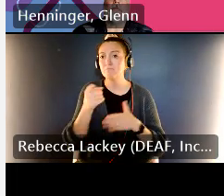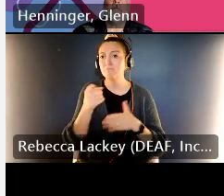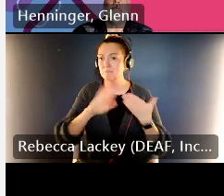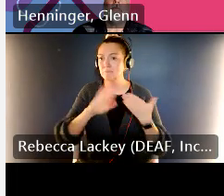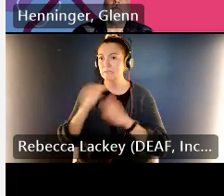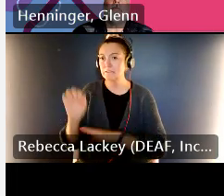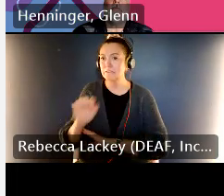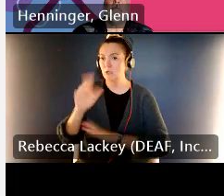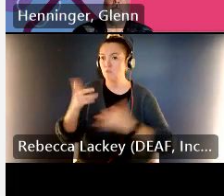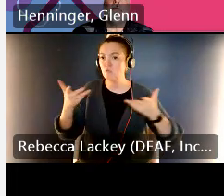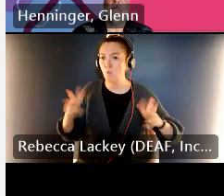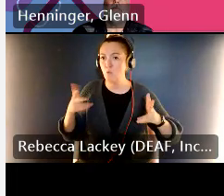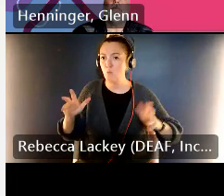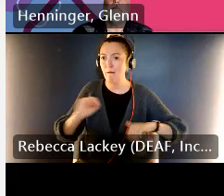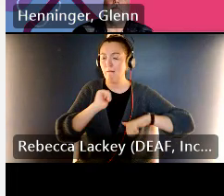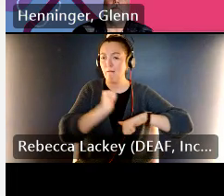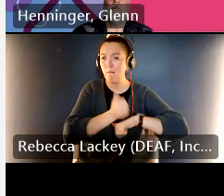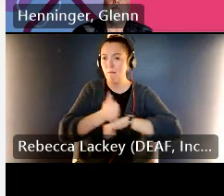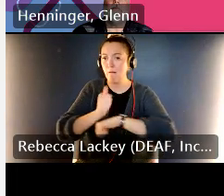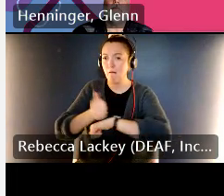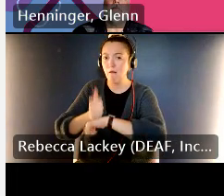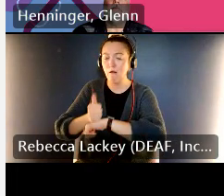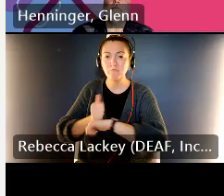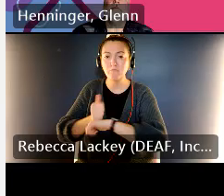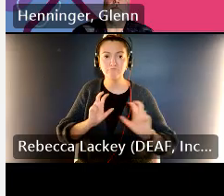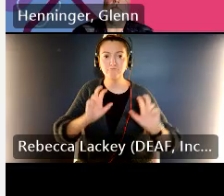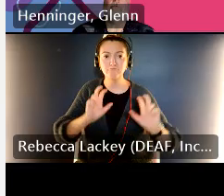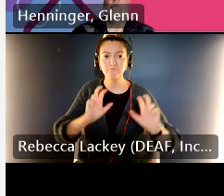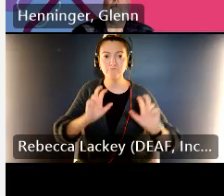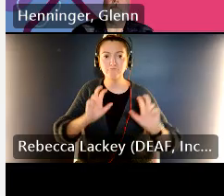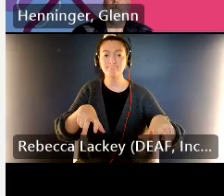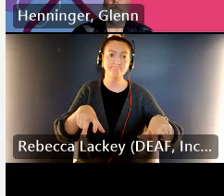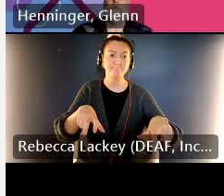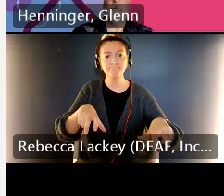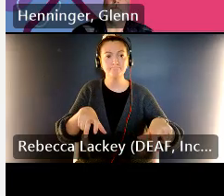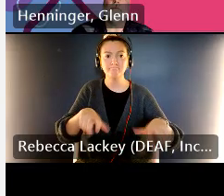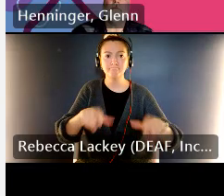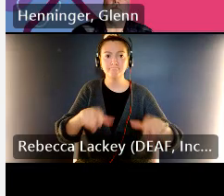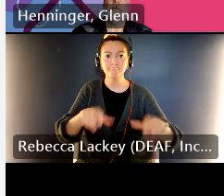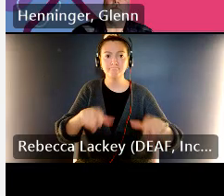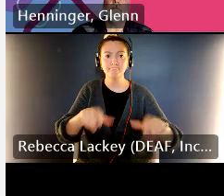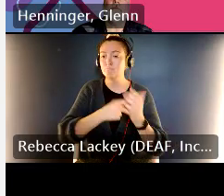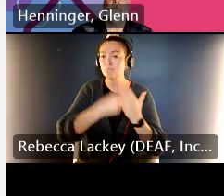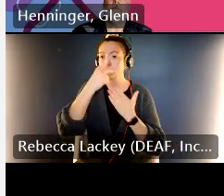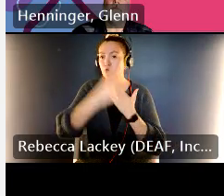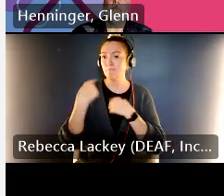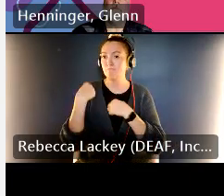Their their installation has been an ongoing program for a couple of years now.